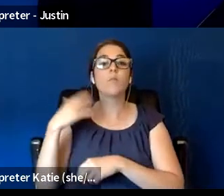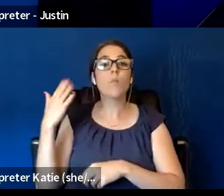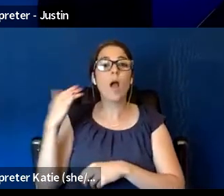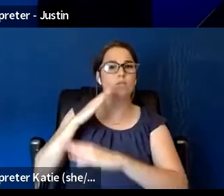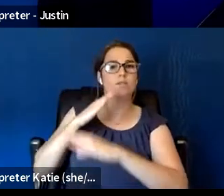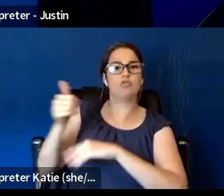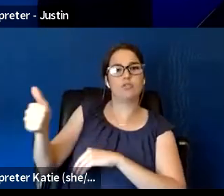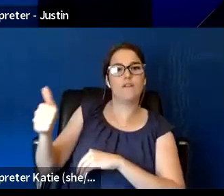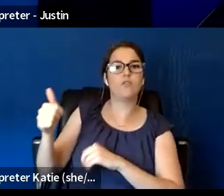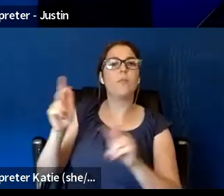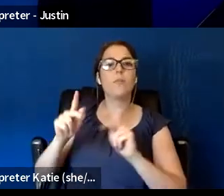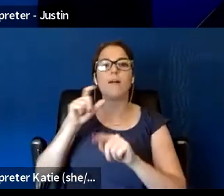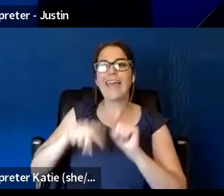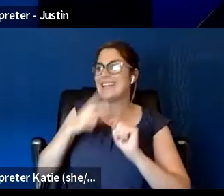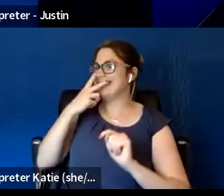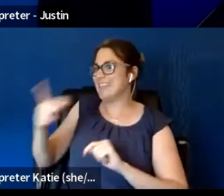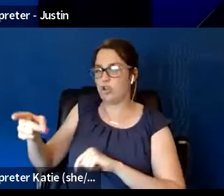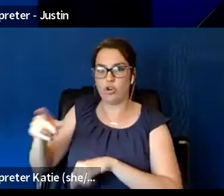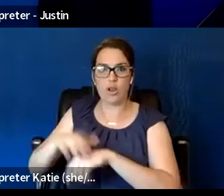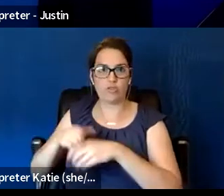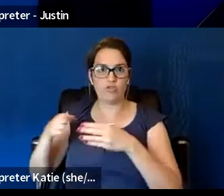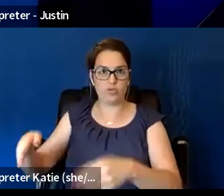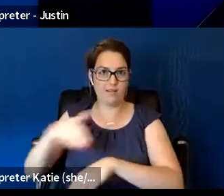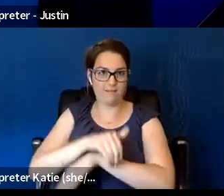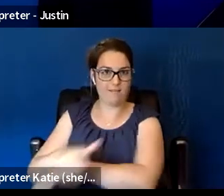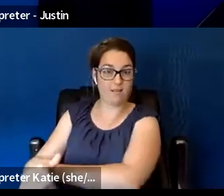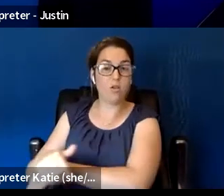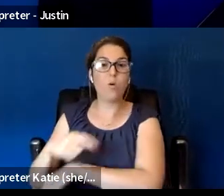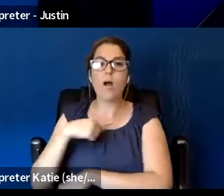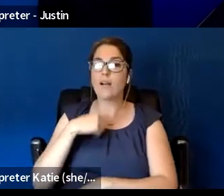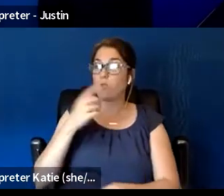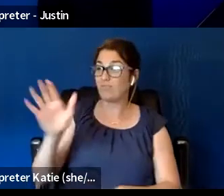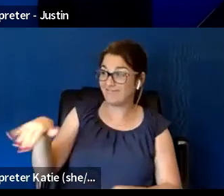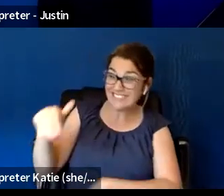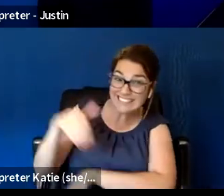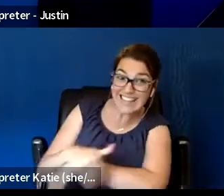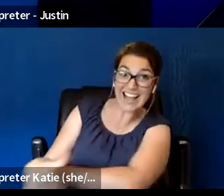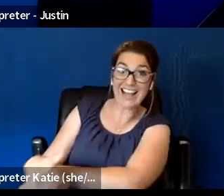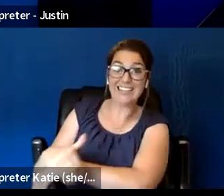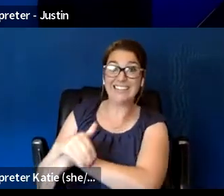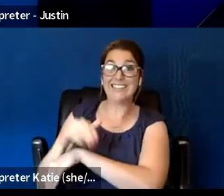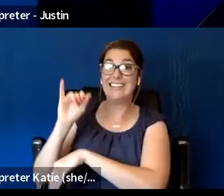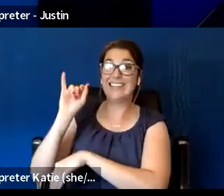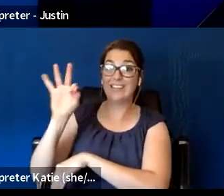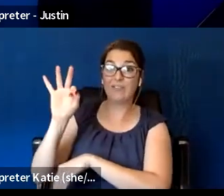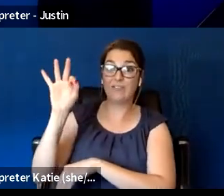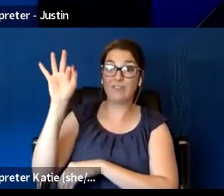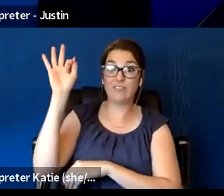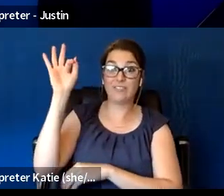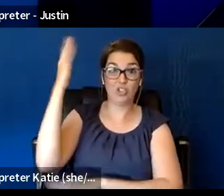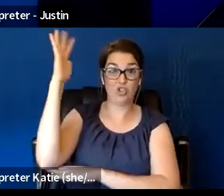And we talked about not taking her sedating medication at night when she needs to sleep in the tree